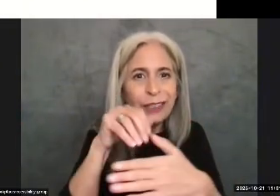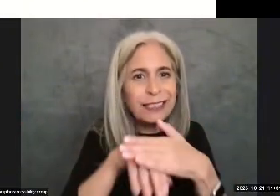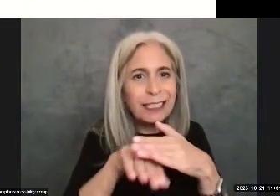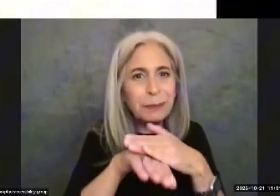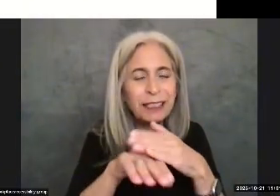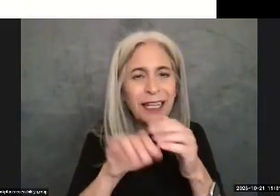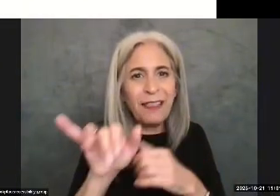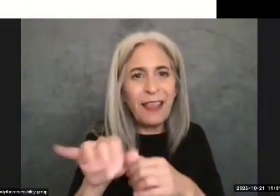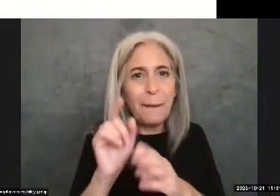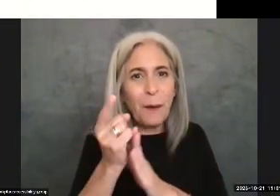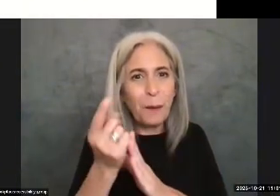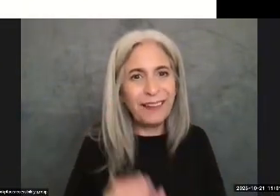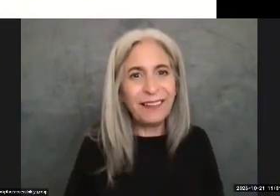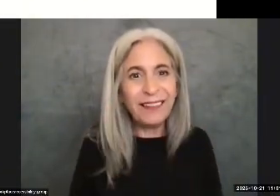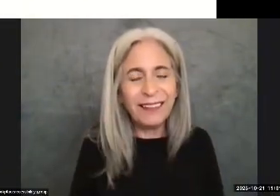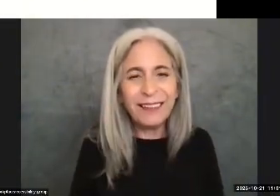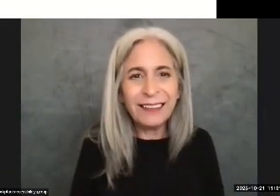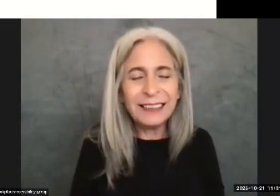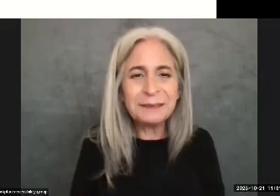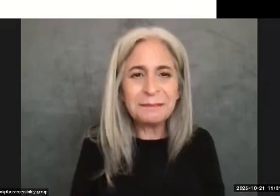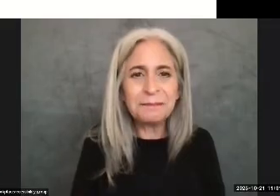Kathleen DeForest: To prioritize accessibility in that moment.